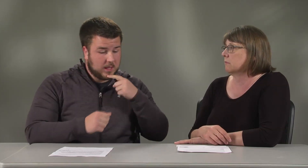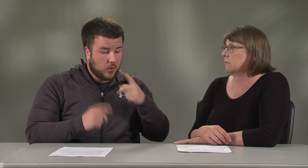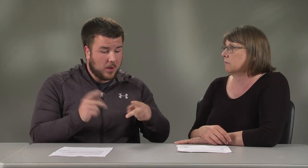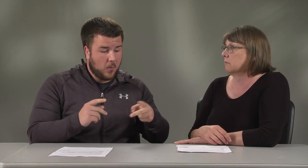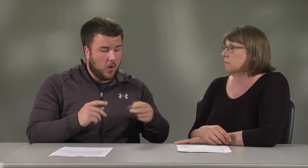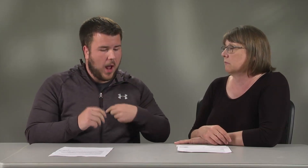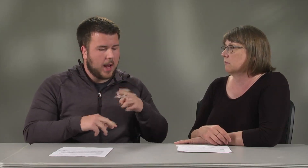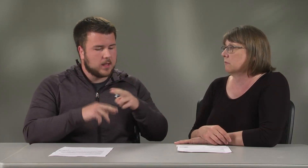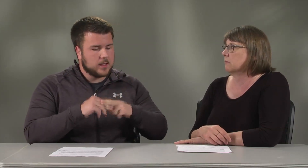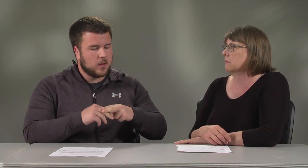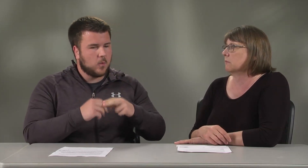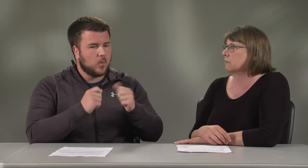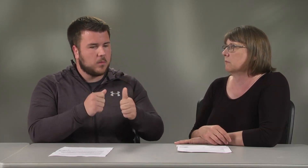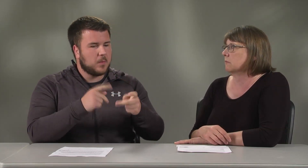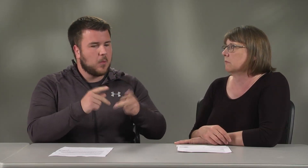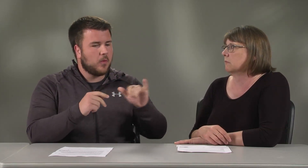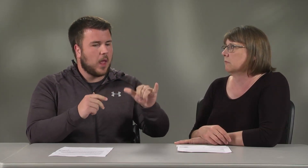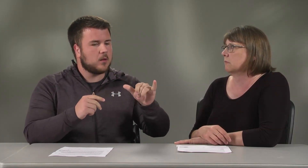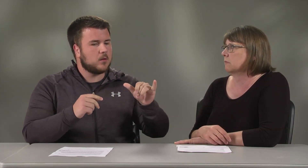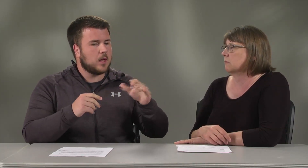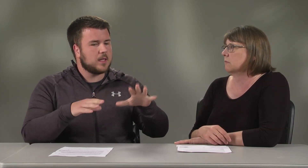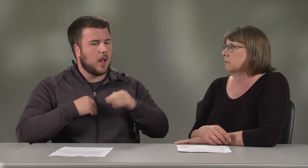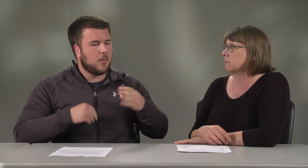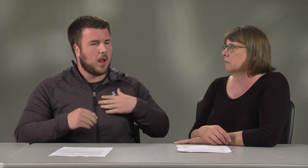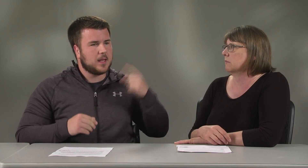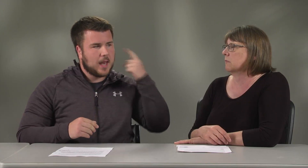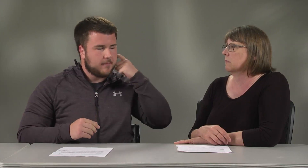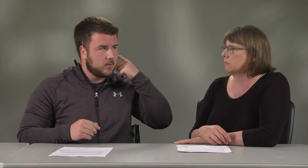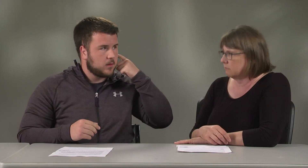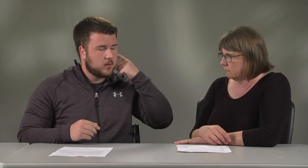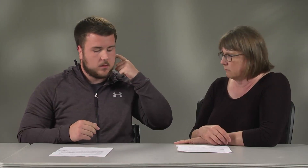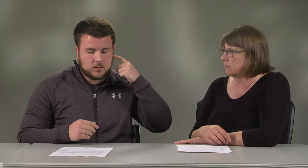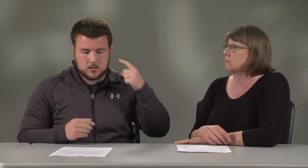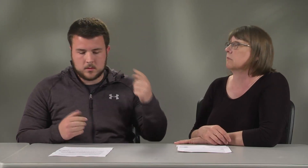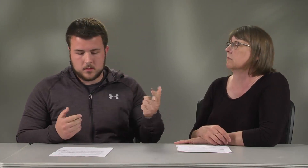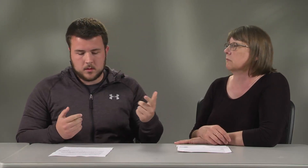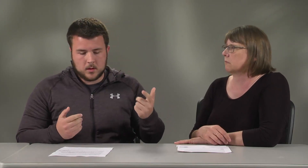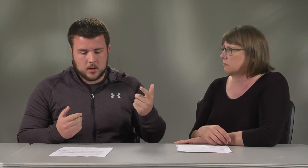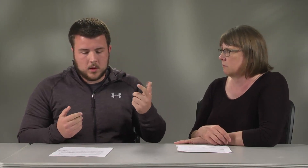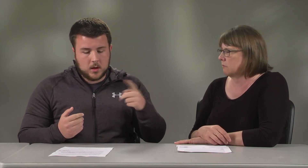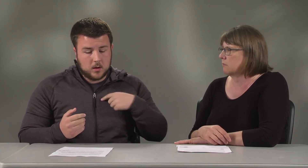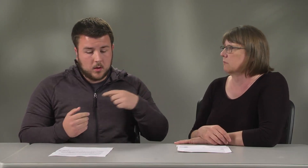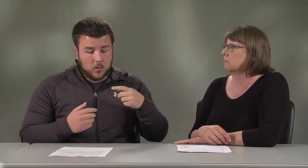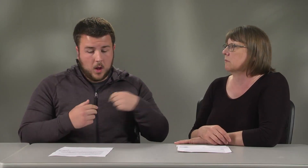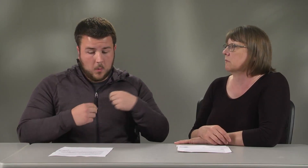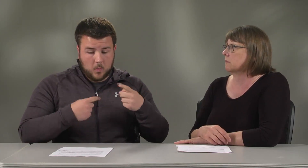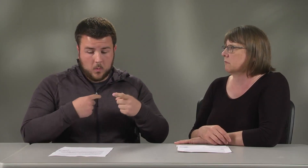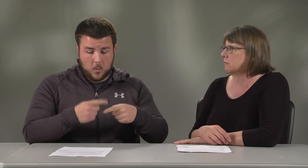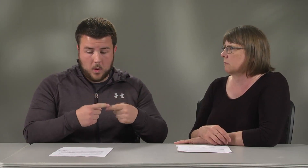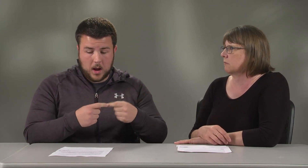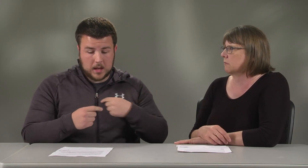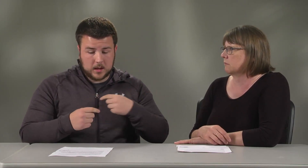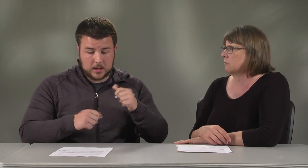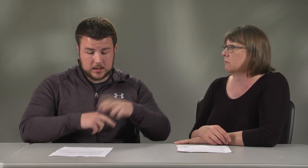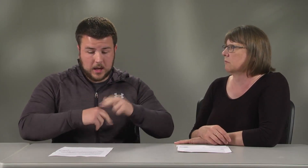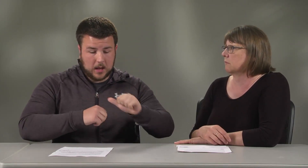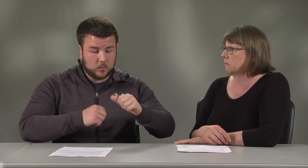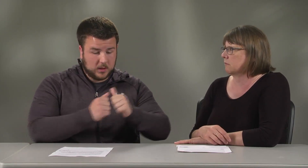When I did sit with hearing people, I would typically sit with people who knew of my deafness,